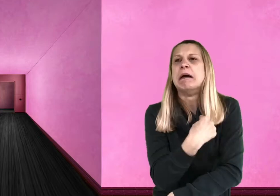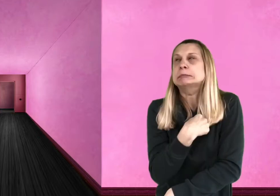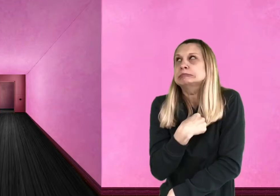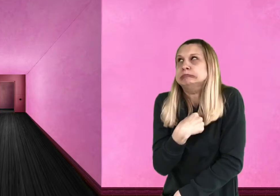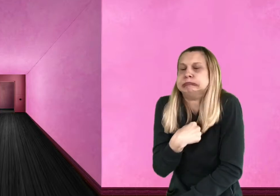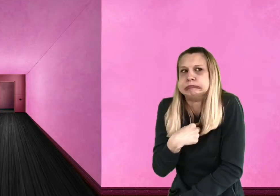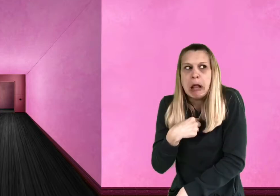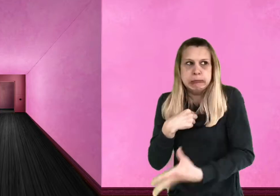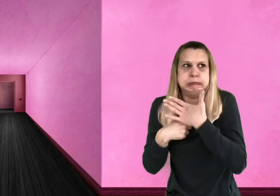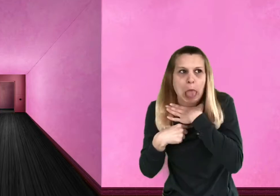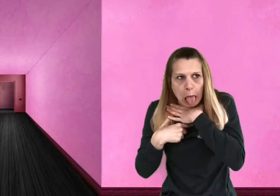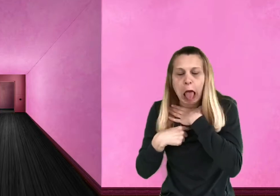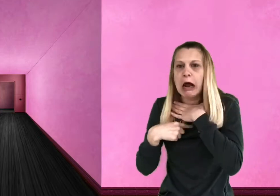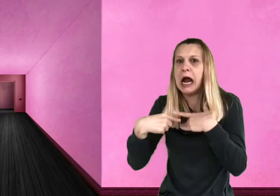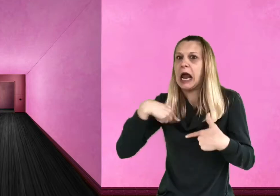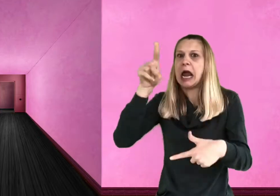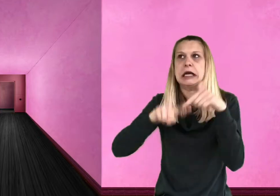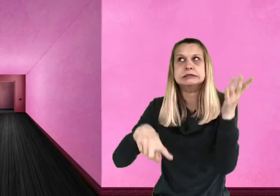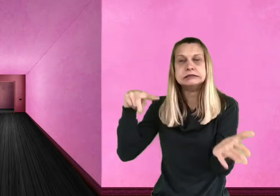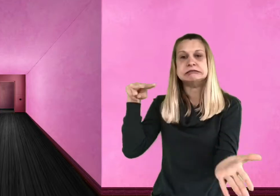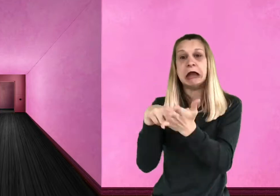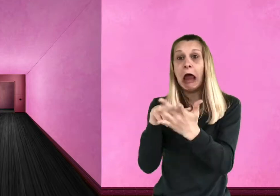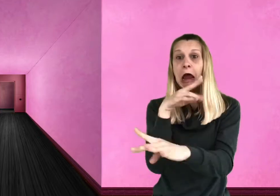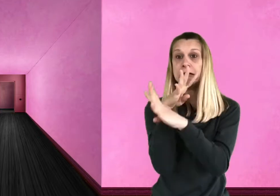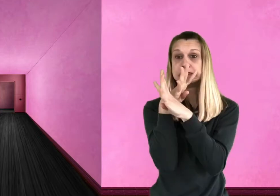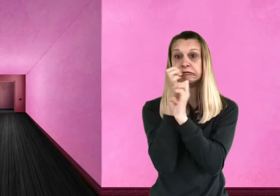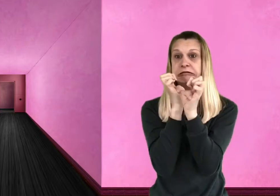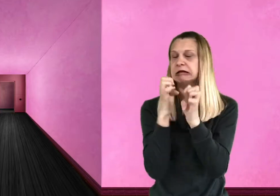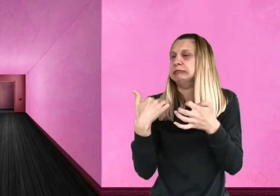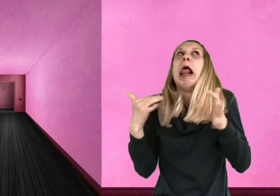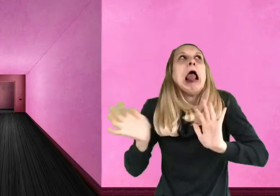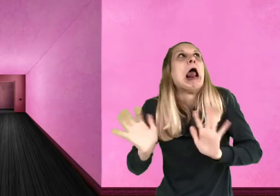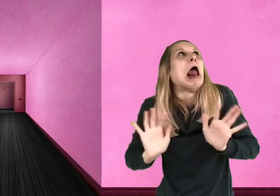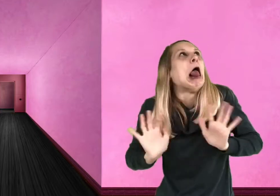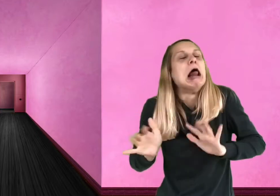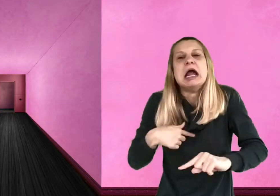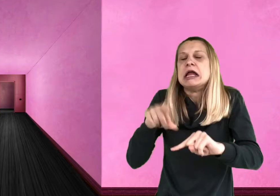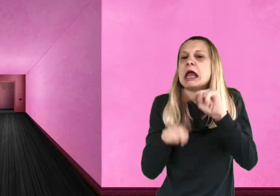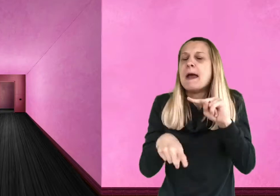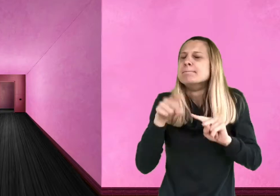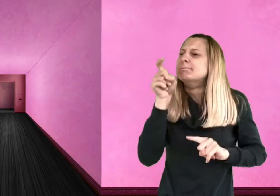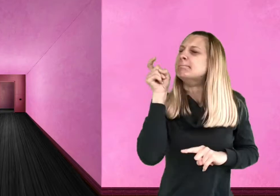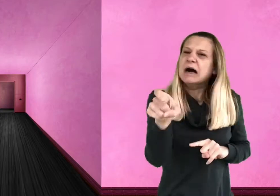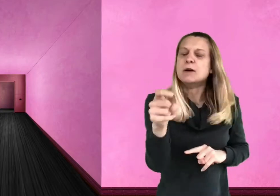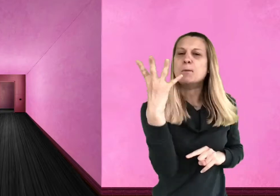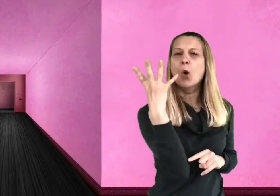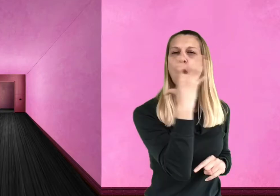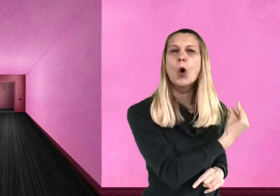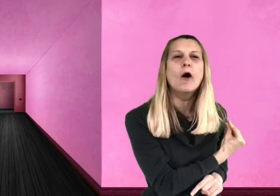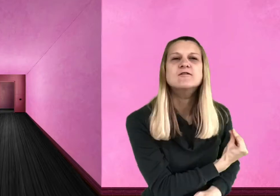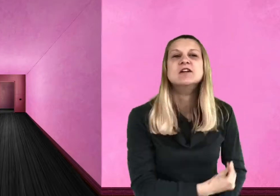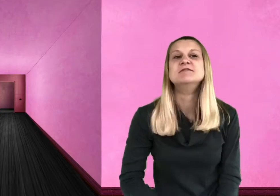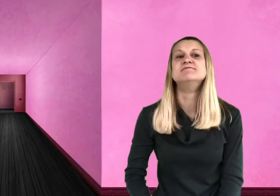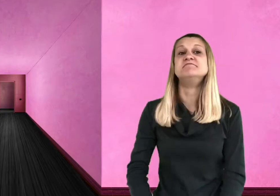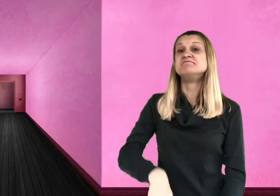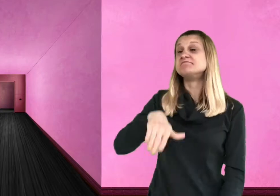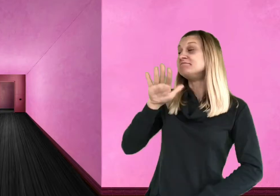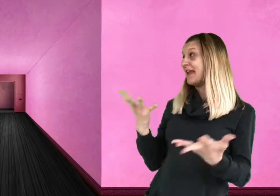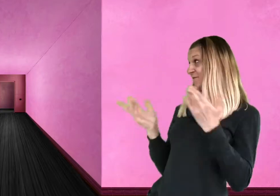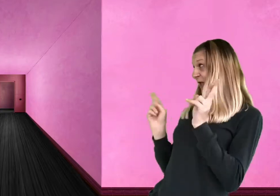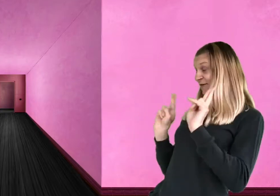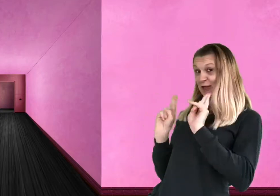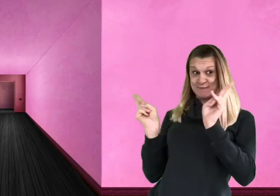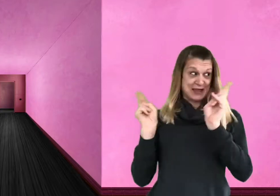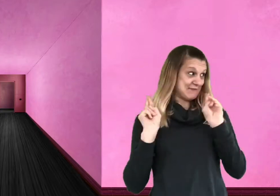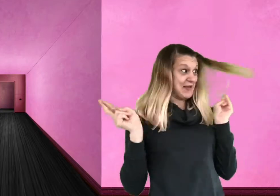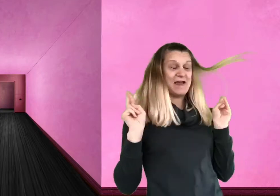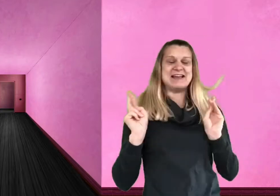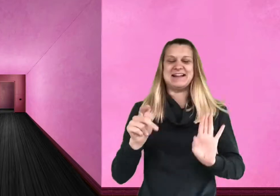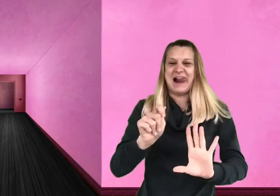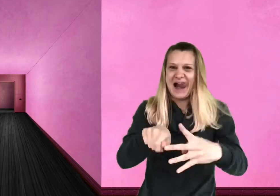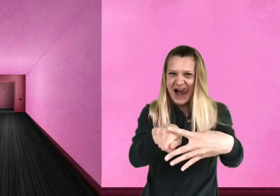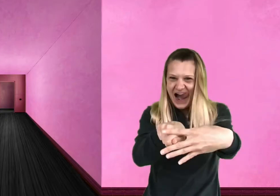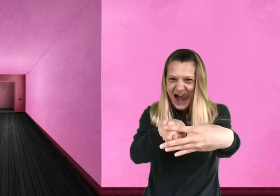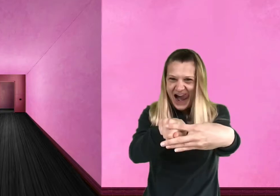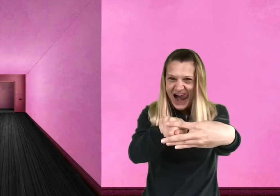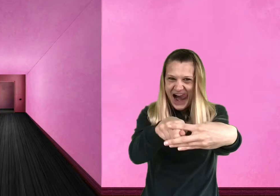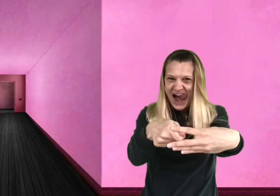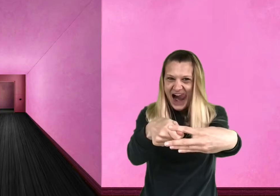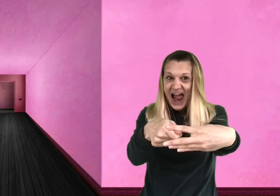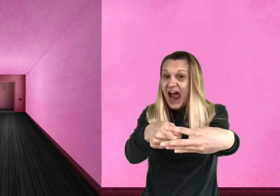I can’t abide ugliness in factories! Anyway, are you ready? In we go, then!" Mr. Wonka said, turning the key in the keyhole.